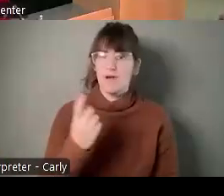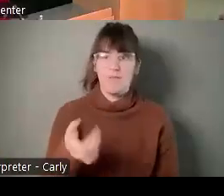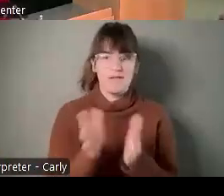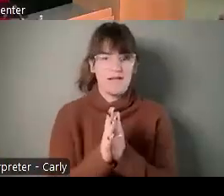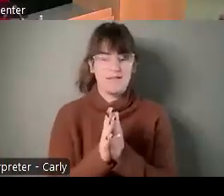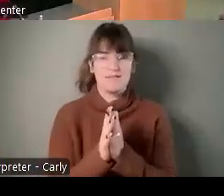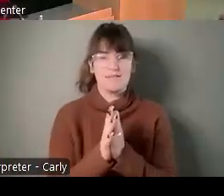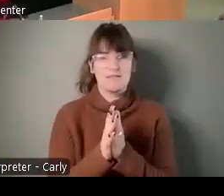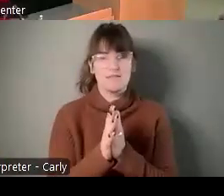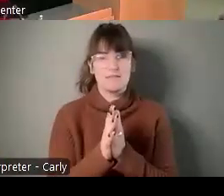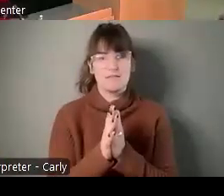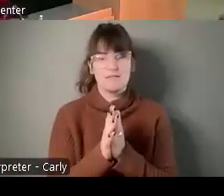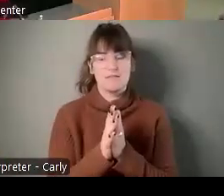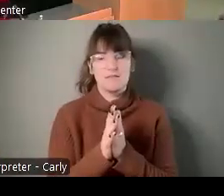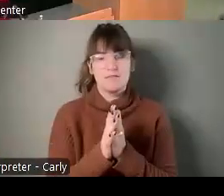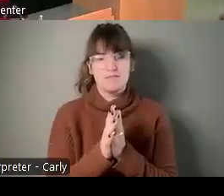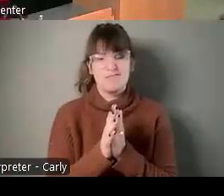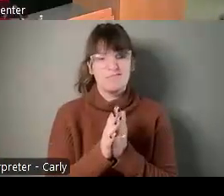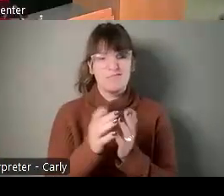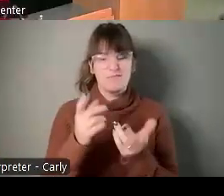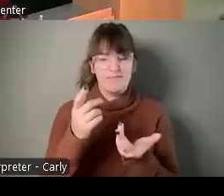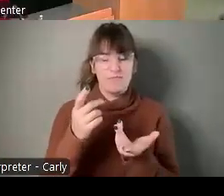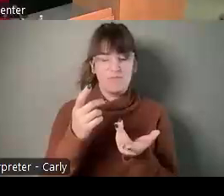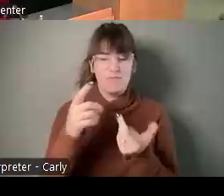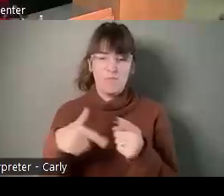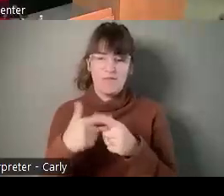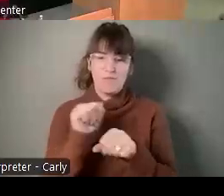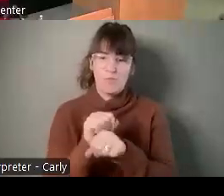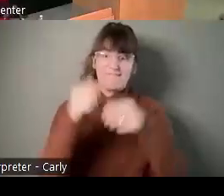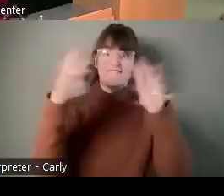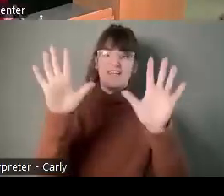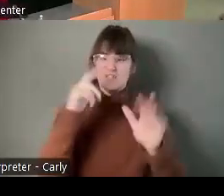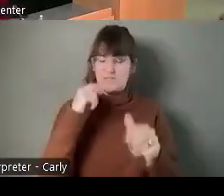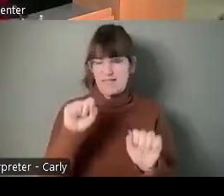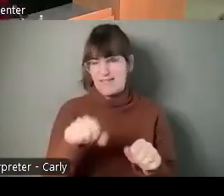generally when the work is done so that they don't feel pressured like they have to say yes.